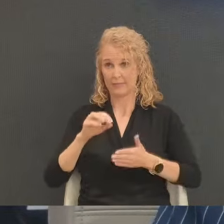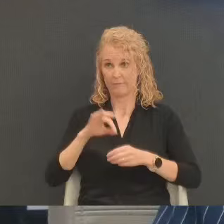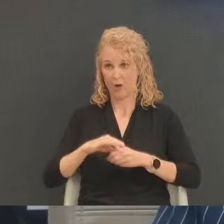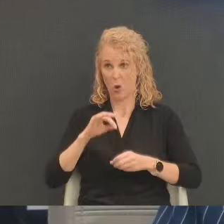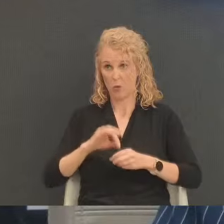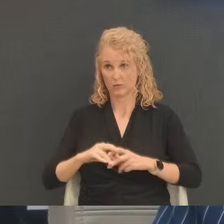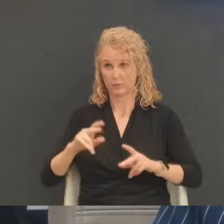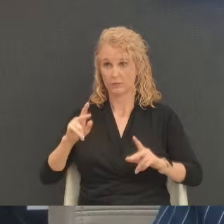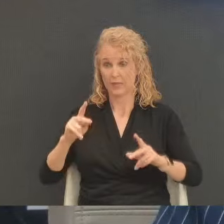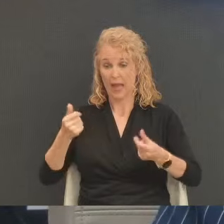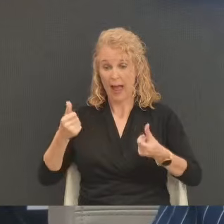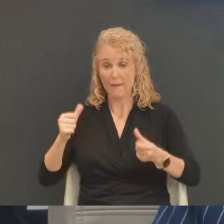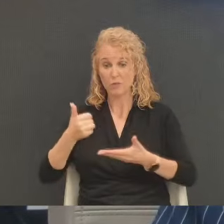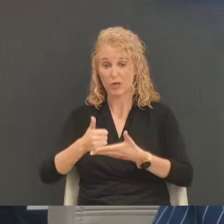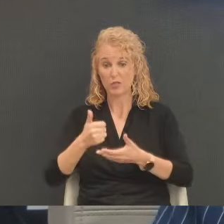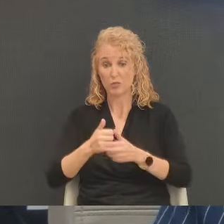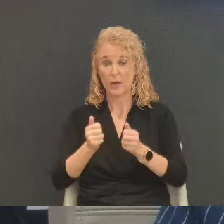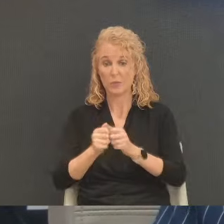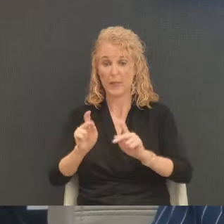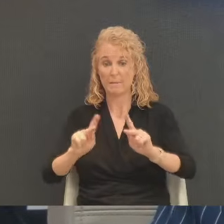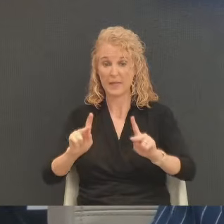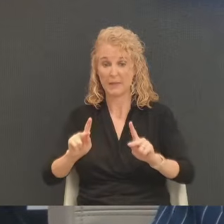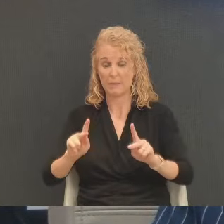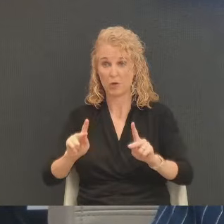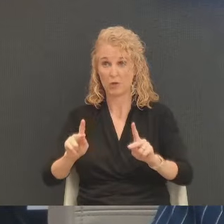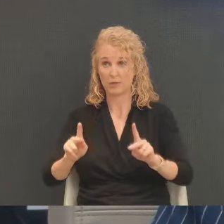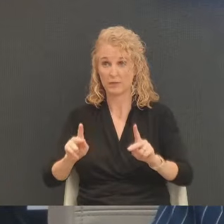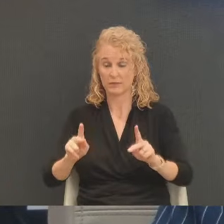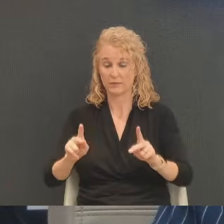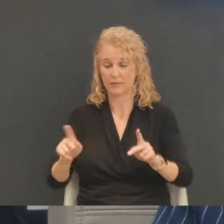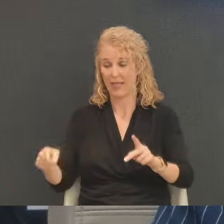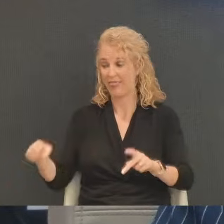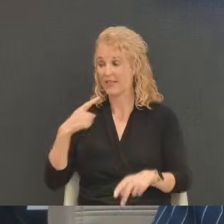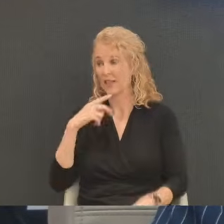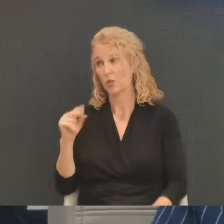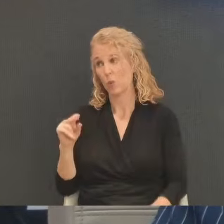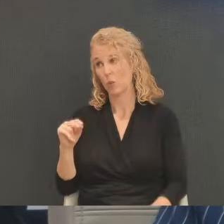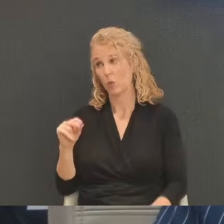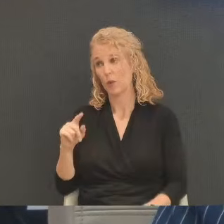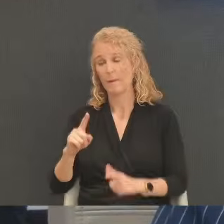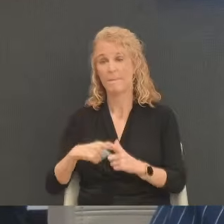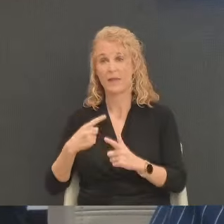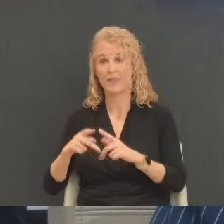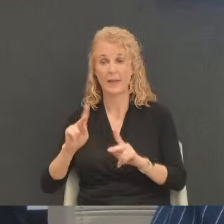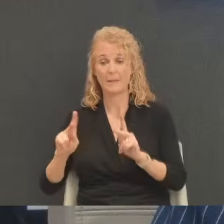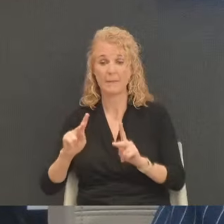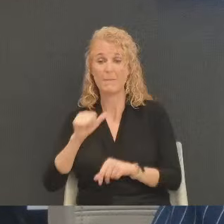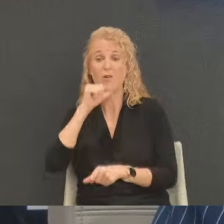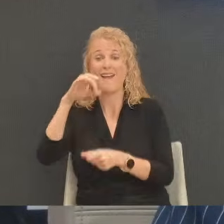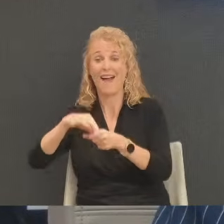help with t-shirt on and they can't do it. But then I see unelected people writing editorials